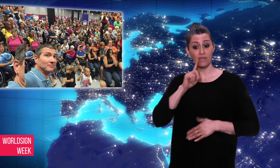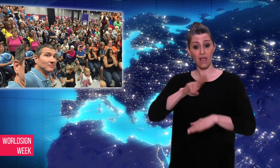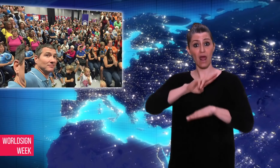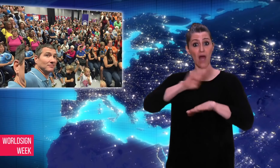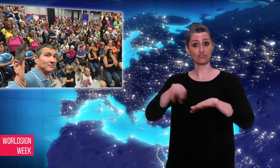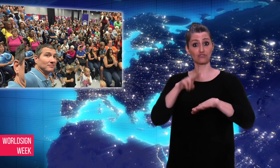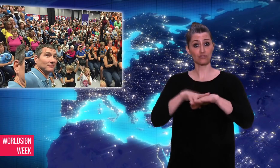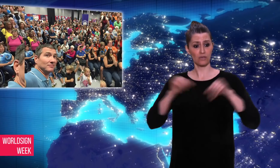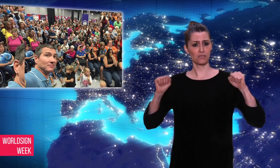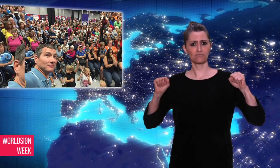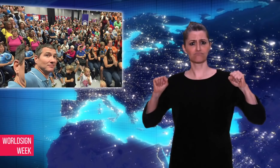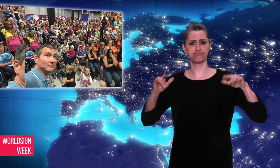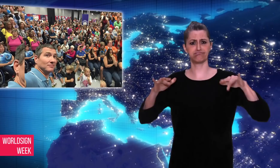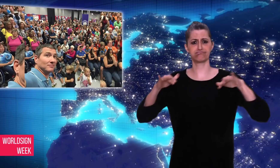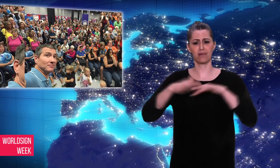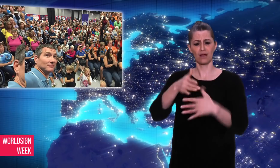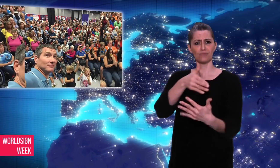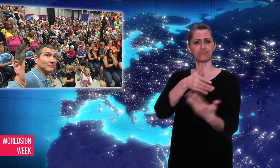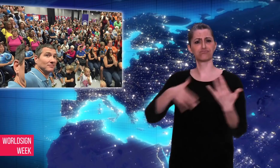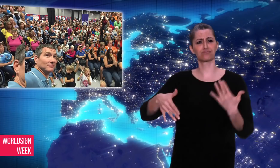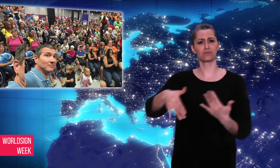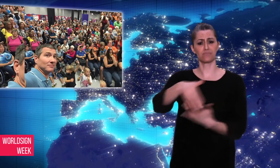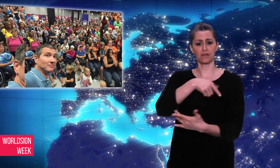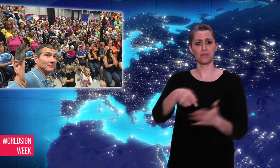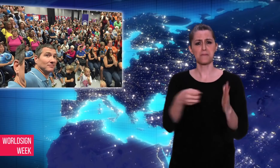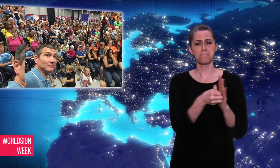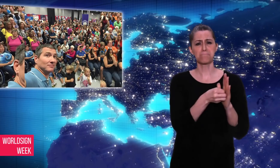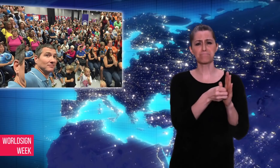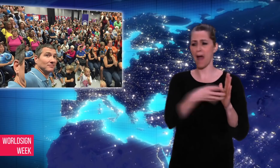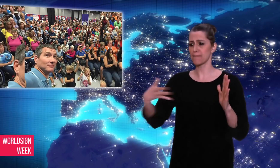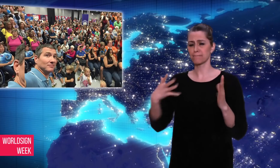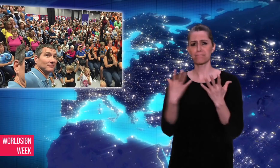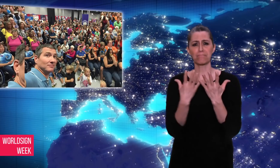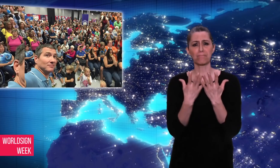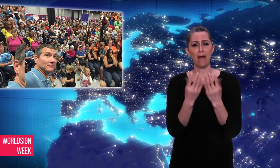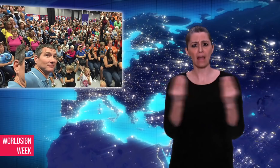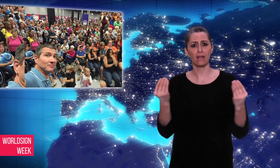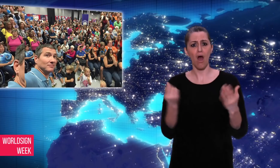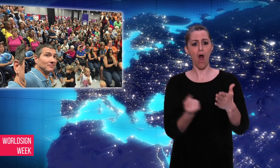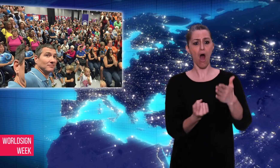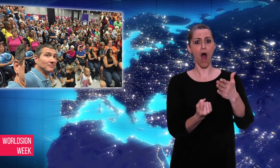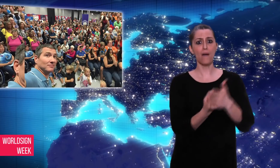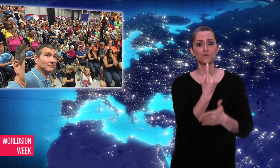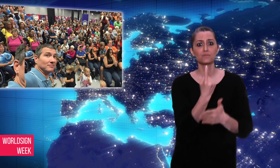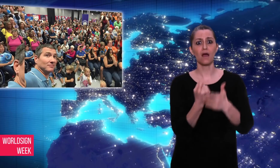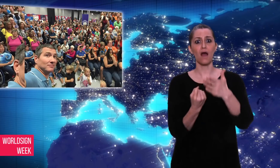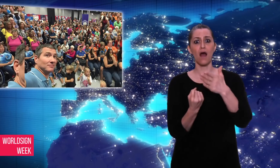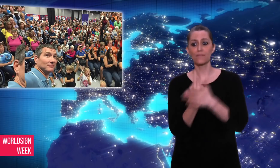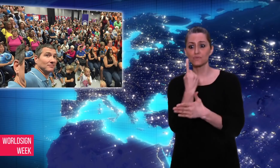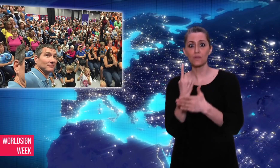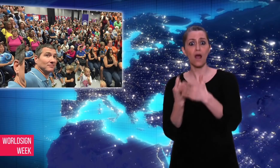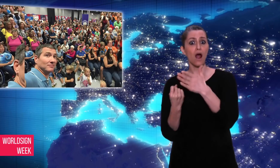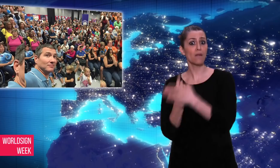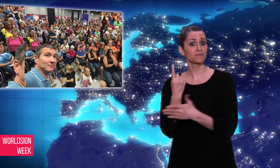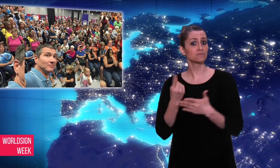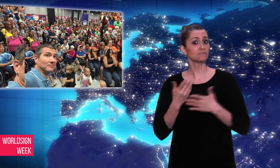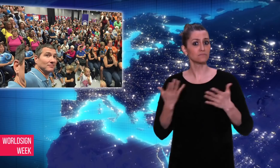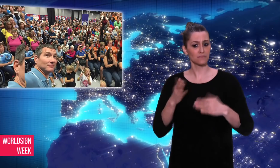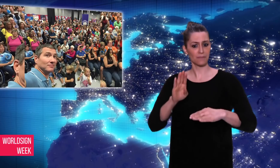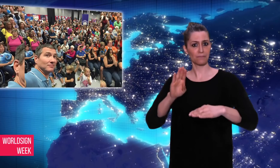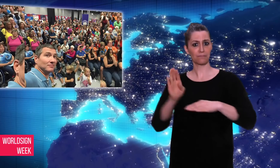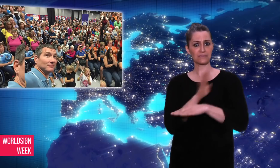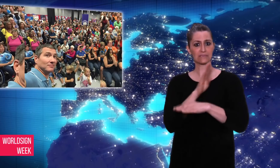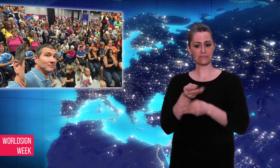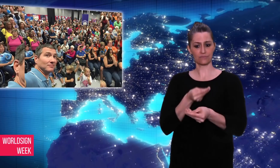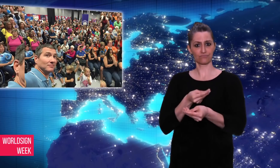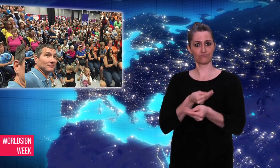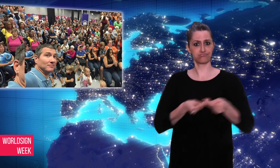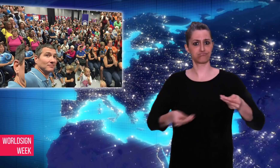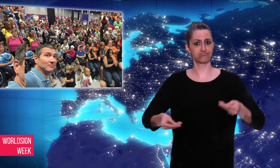DeafNation Expo created entrepreneurship opportunities